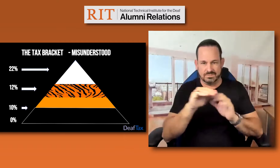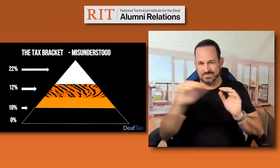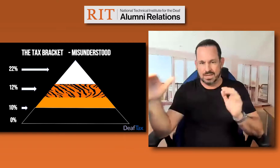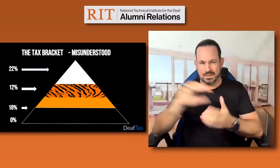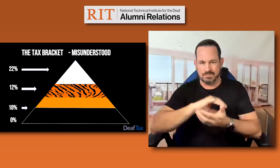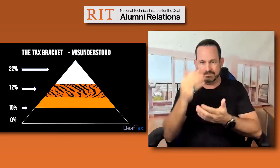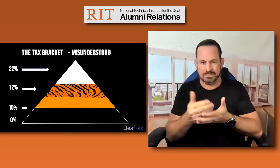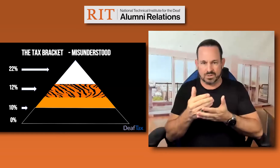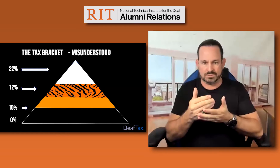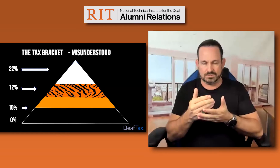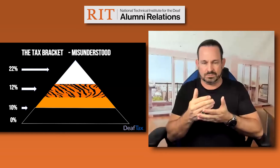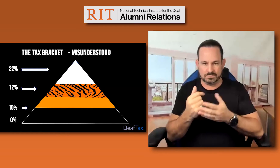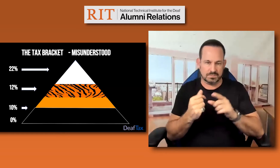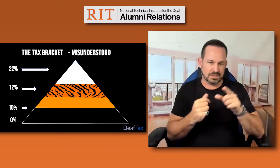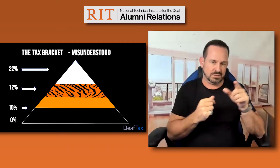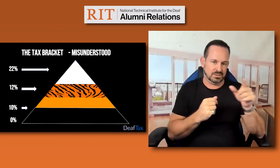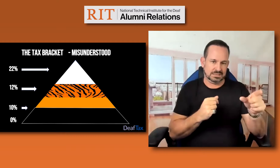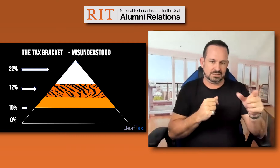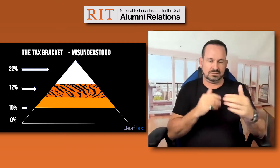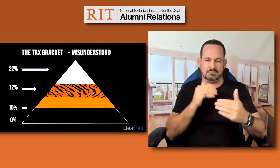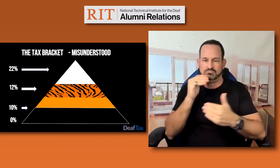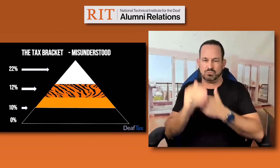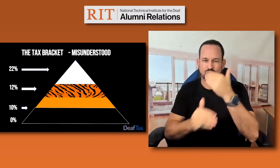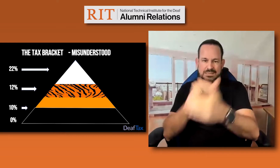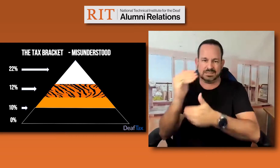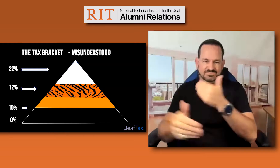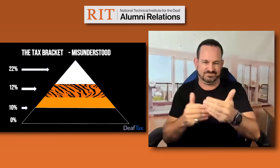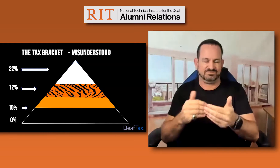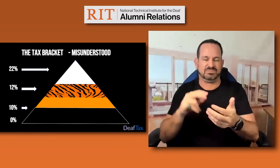which means that everyone would pay the same percentage,